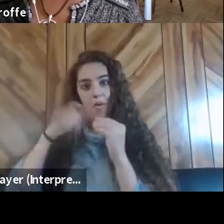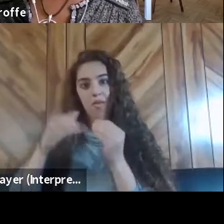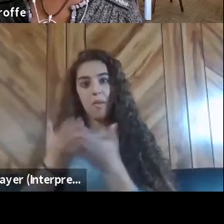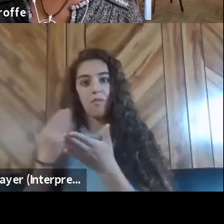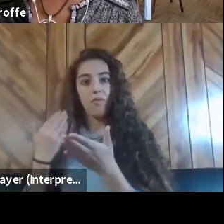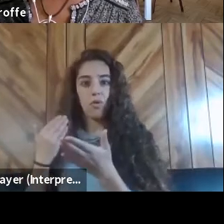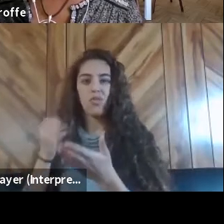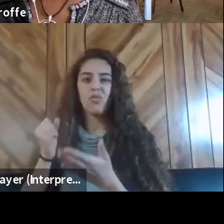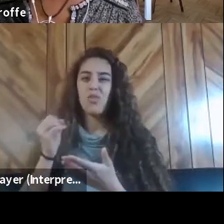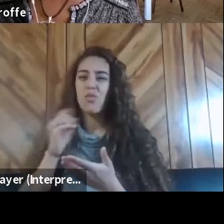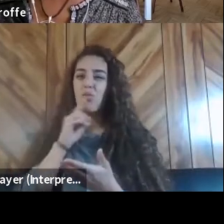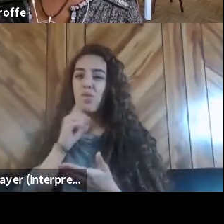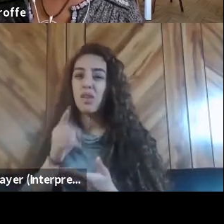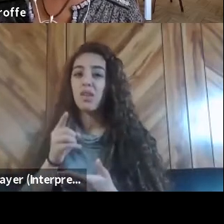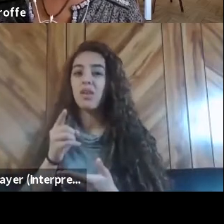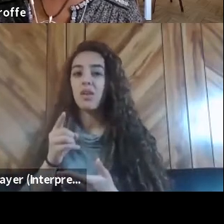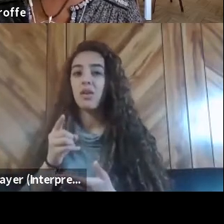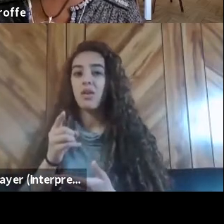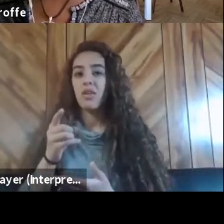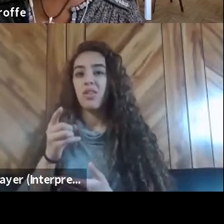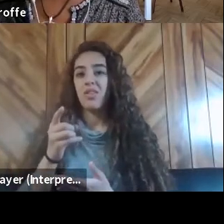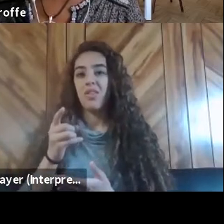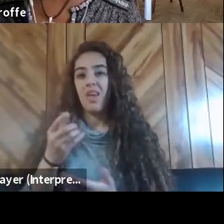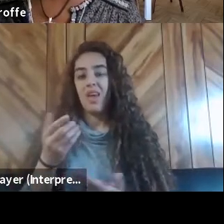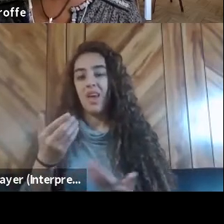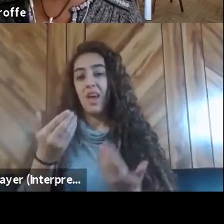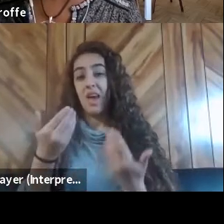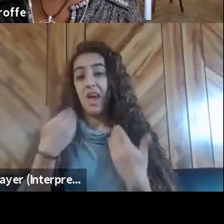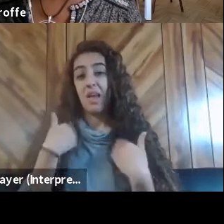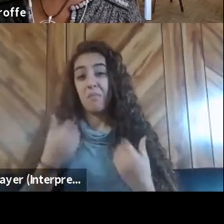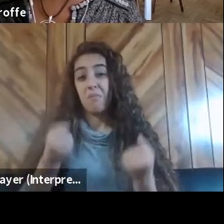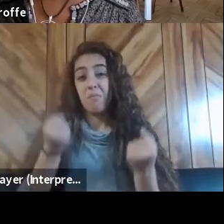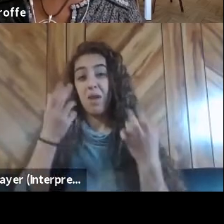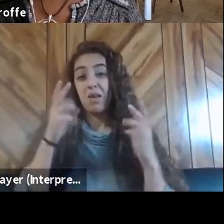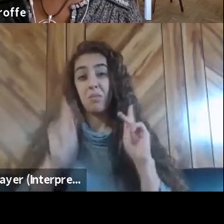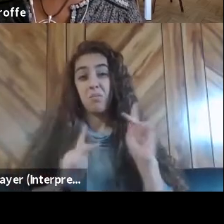lot of dismissal, you know, come on, you know, and, of